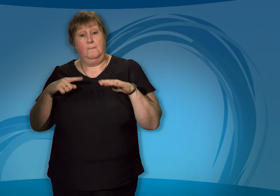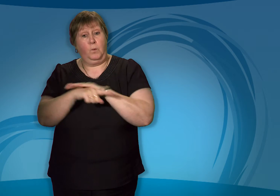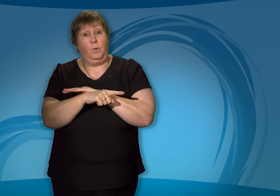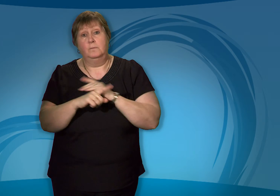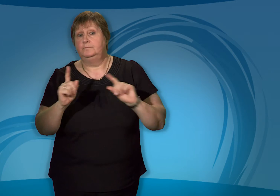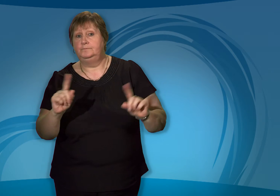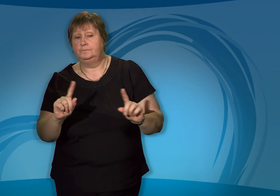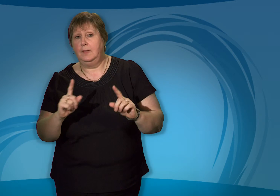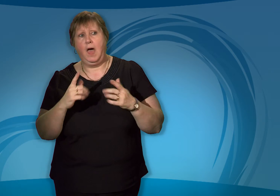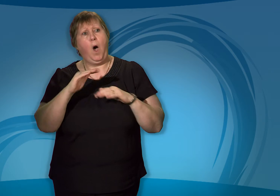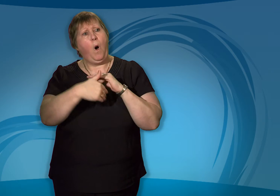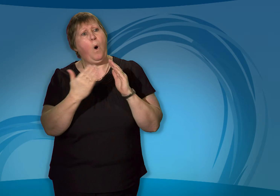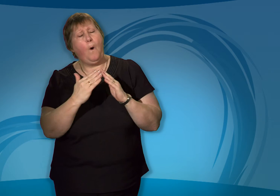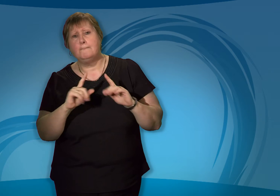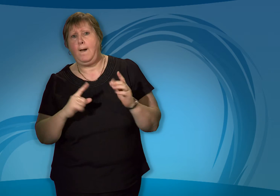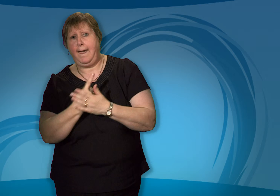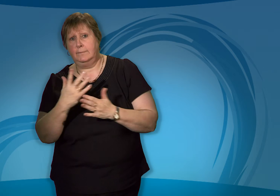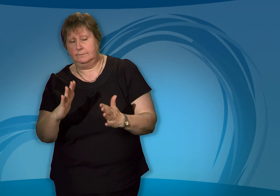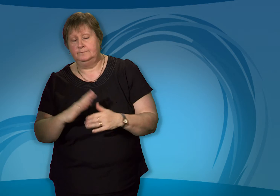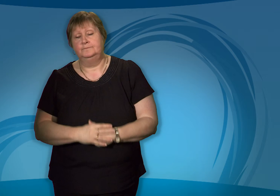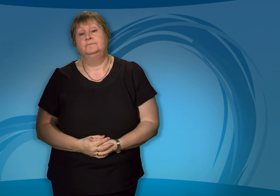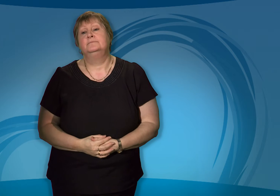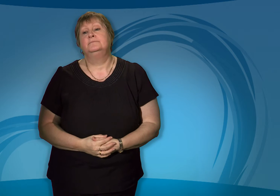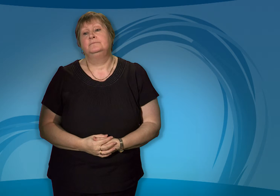Discharge information and at home advice